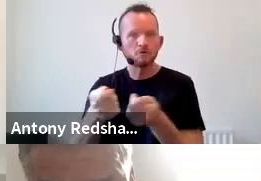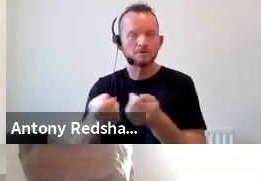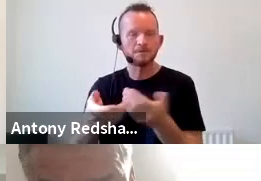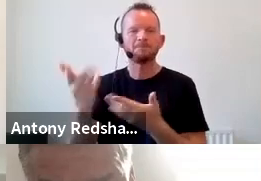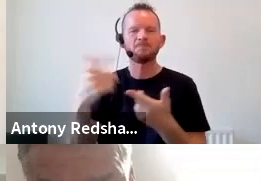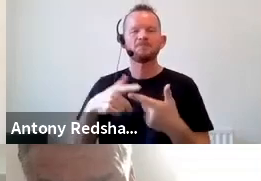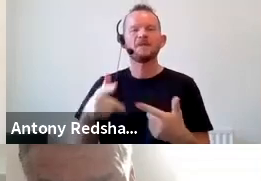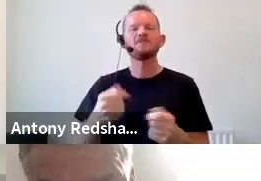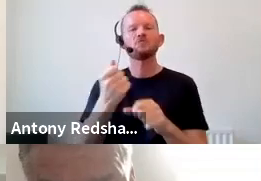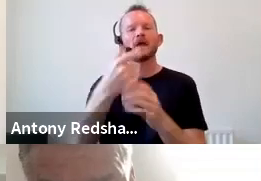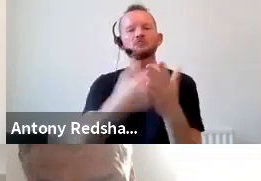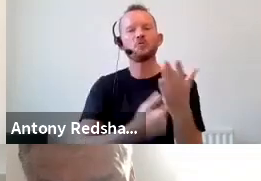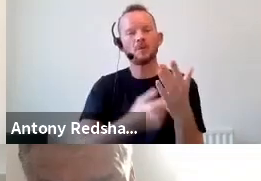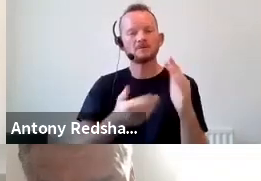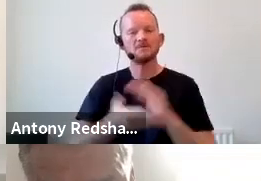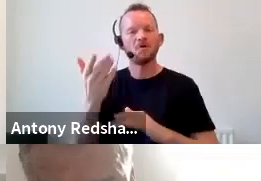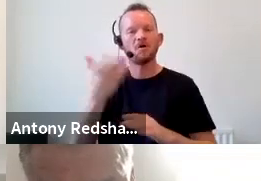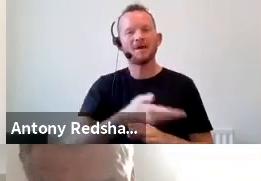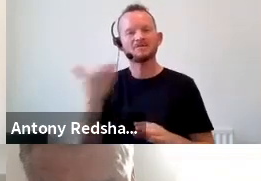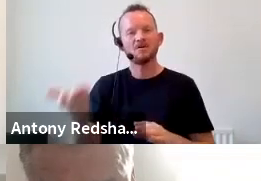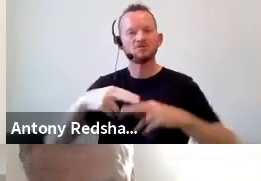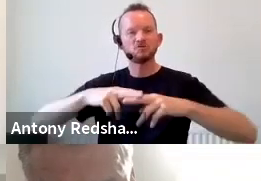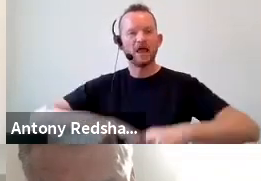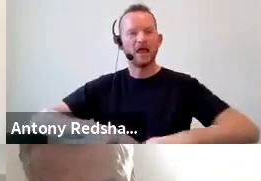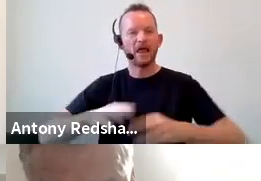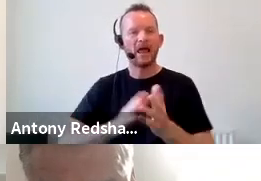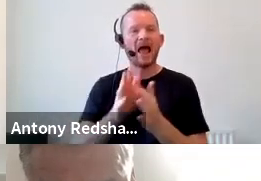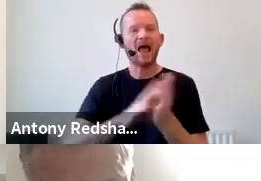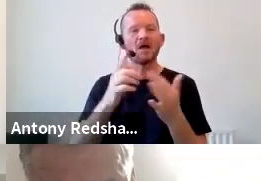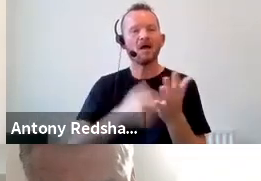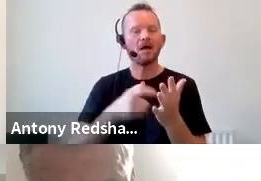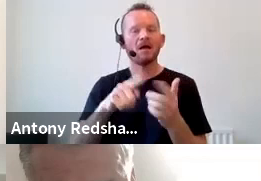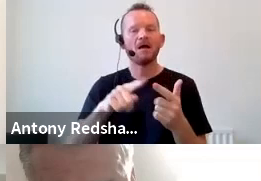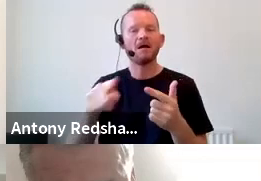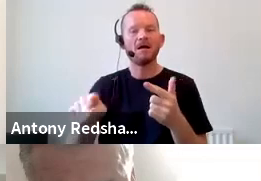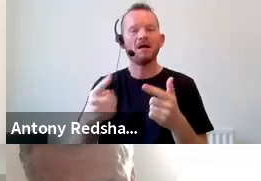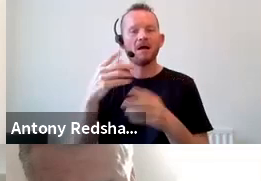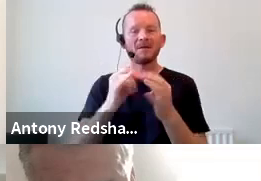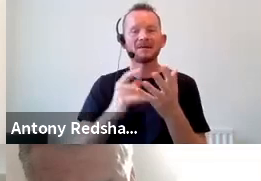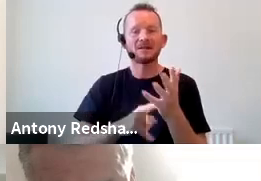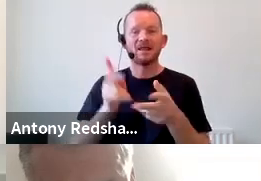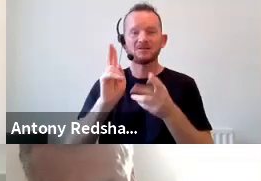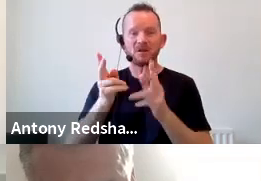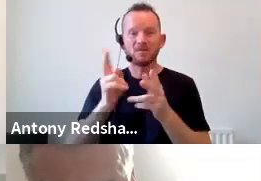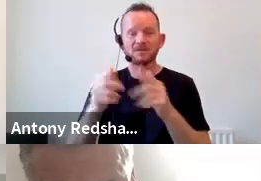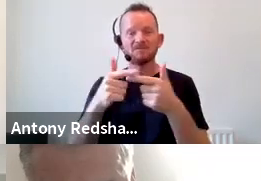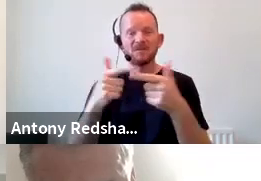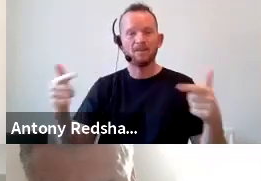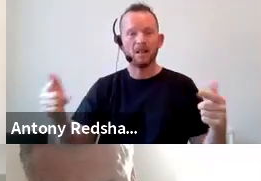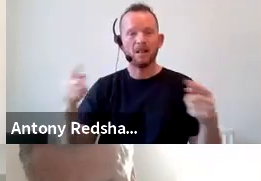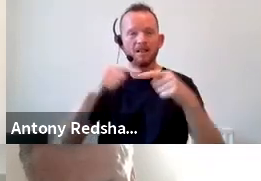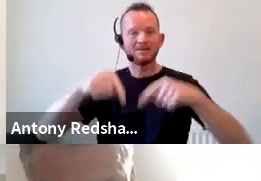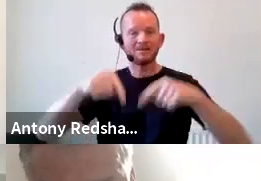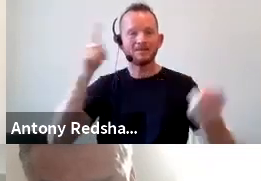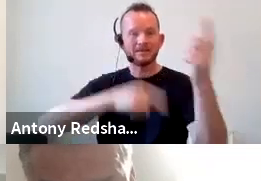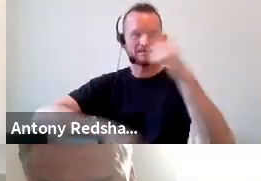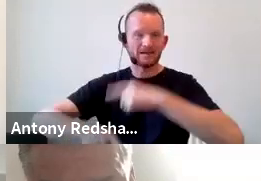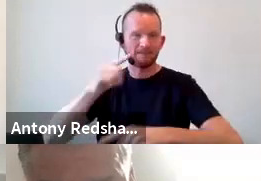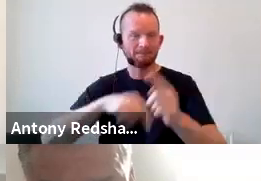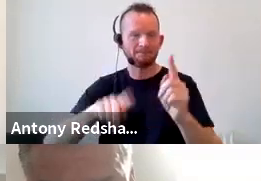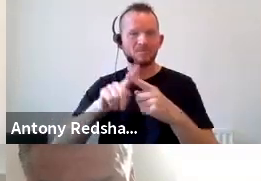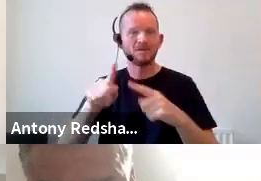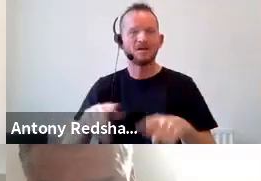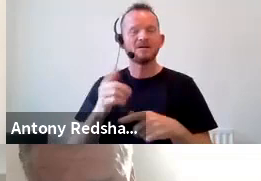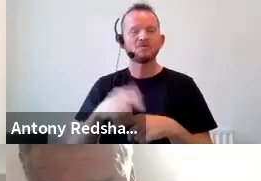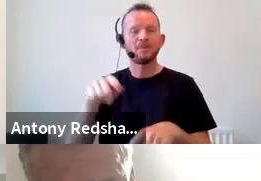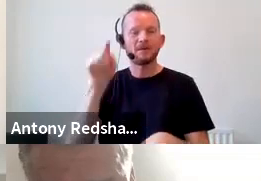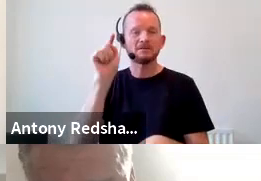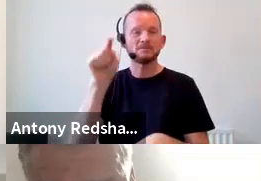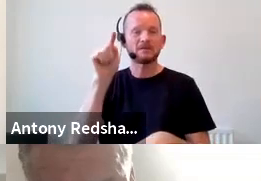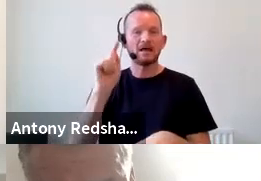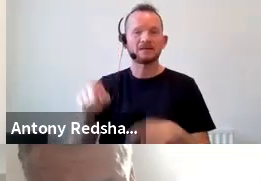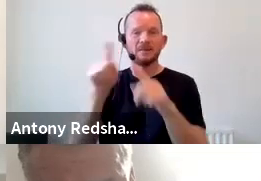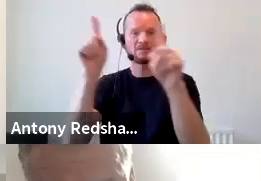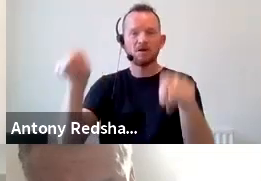Just a few ground rules to go through before I pass over to our chair Heather. So we have got BSL interpreters available at this meeting. They should be spotlighted at the top.